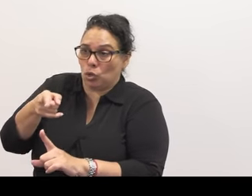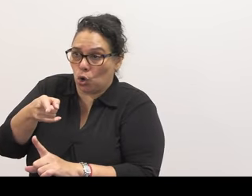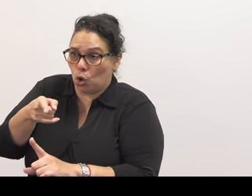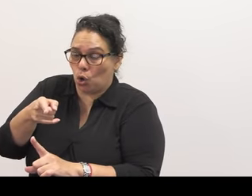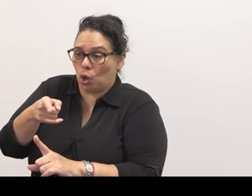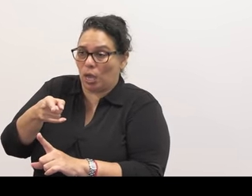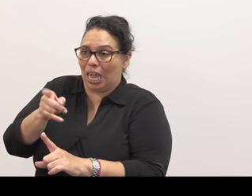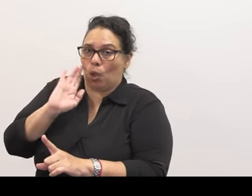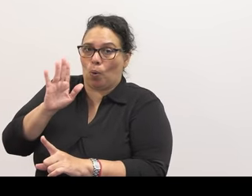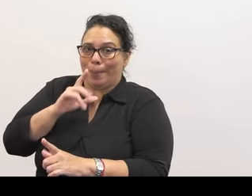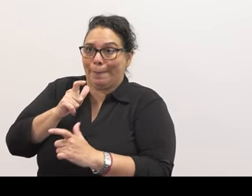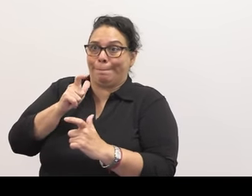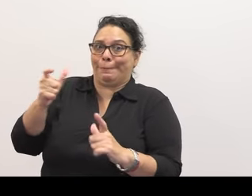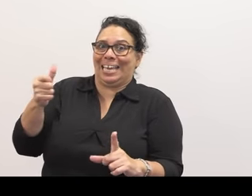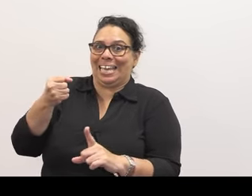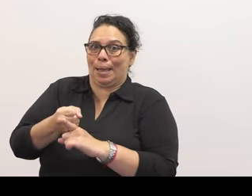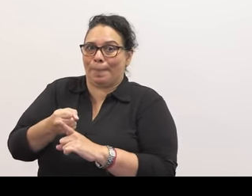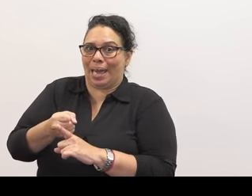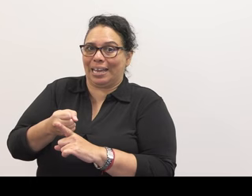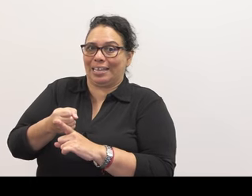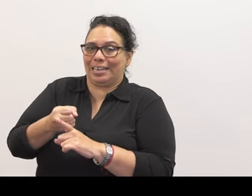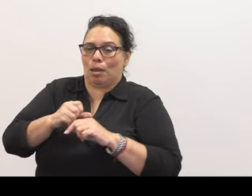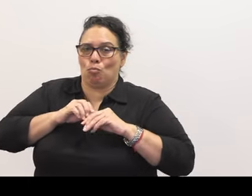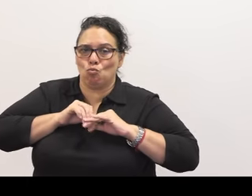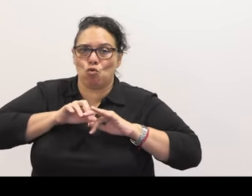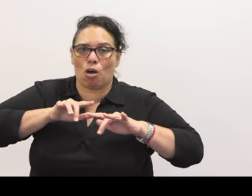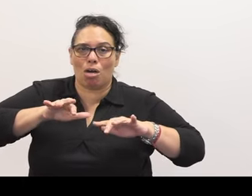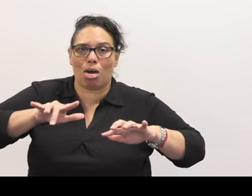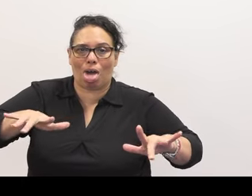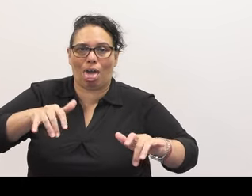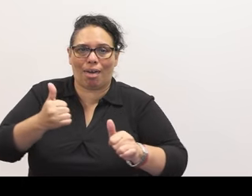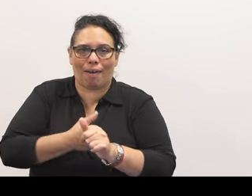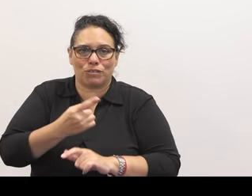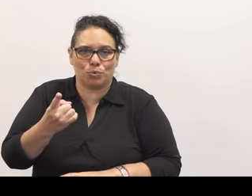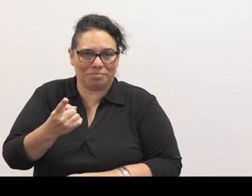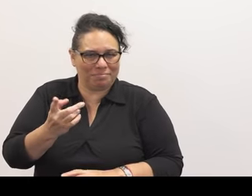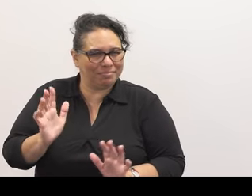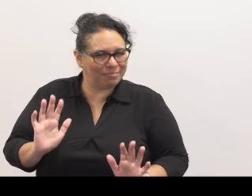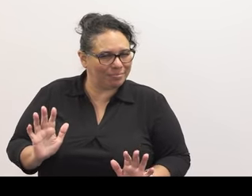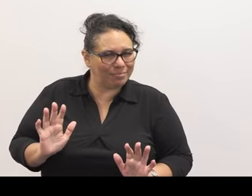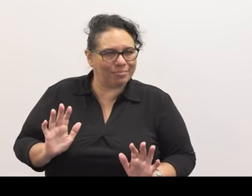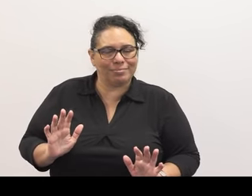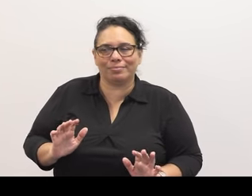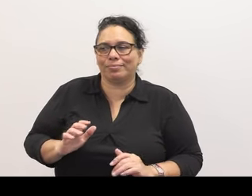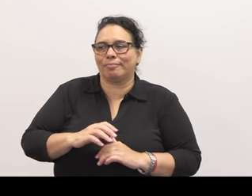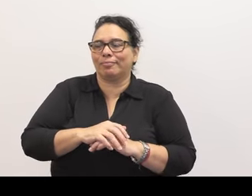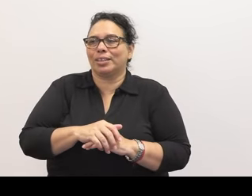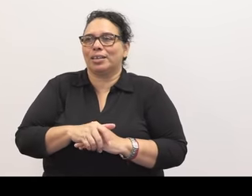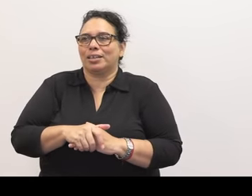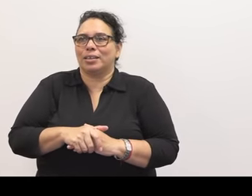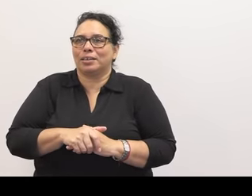there's gonna be this big impact for everybody. I think of one particular district that did this where the superintendent ran the analysis and they figured out,